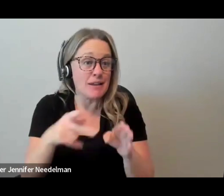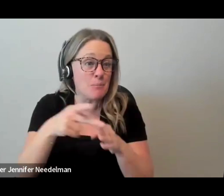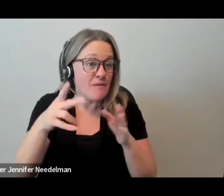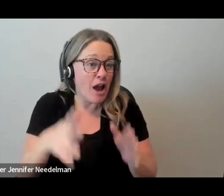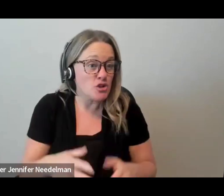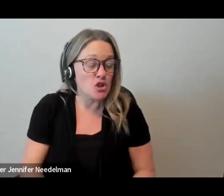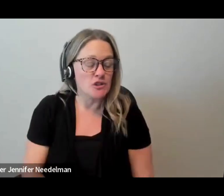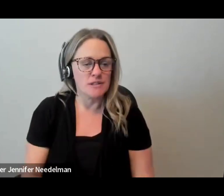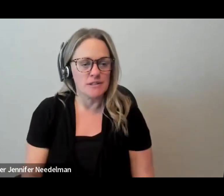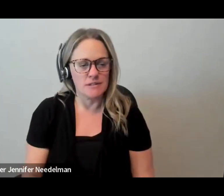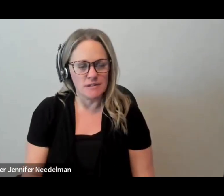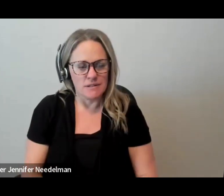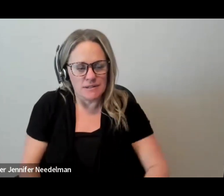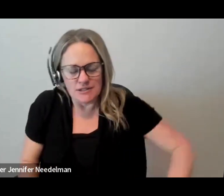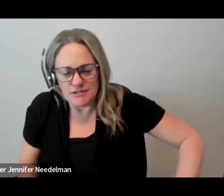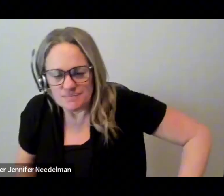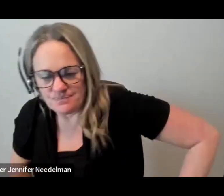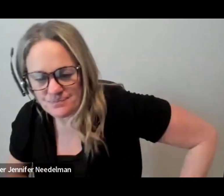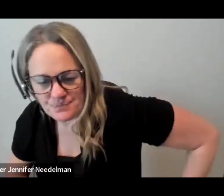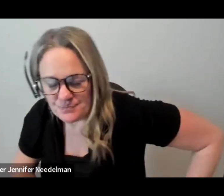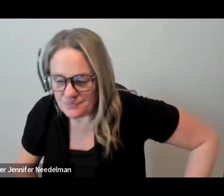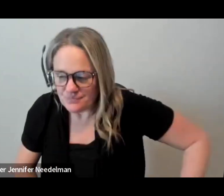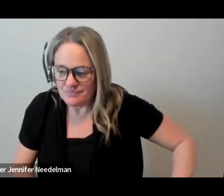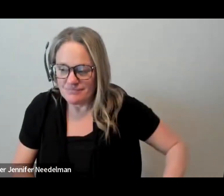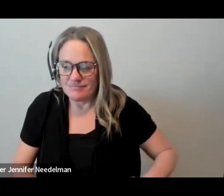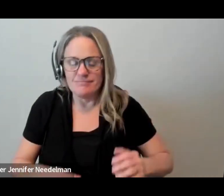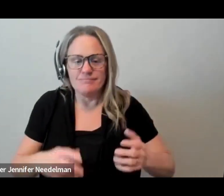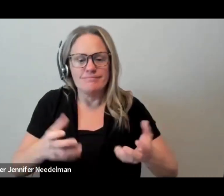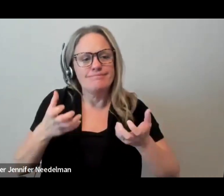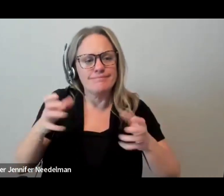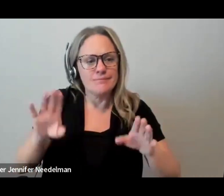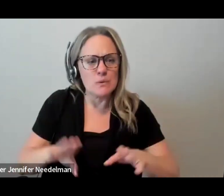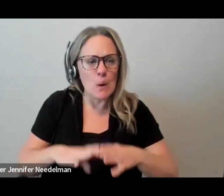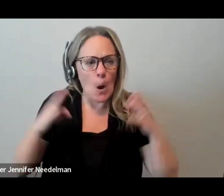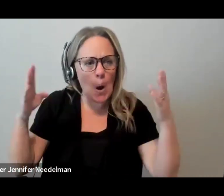So just to kind of open up the floor